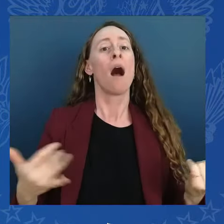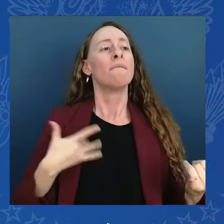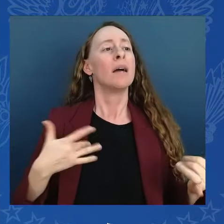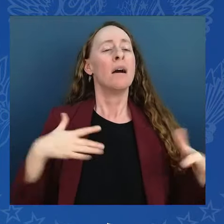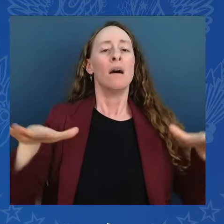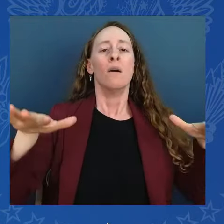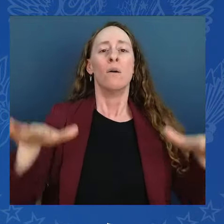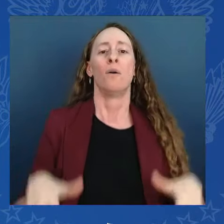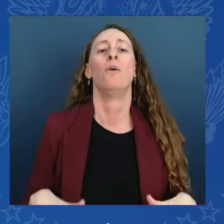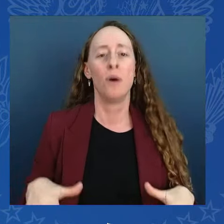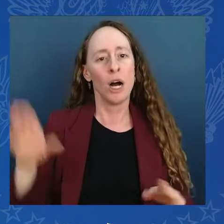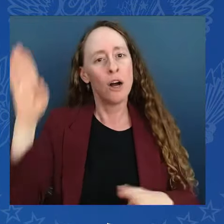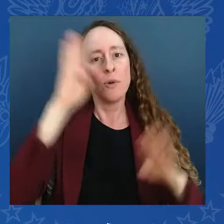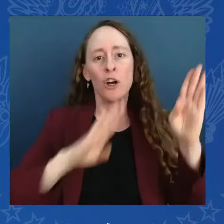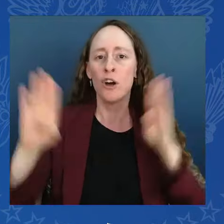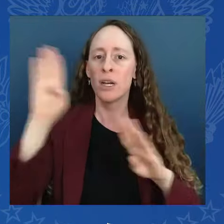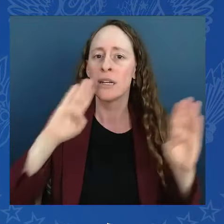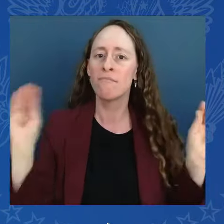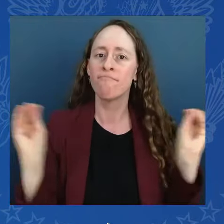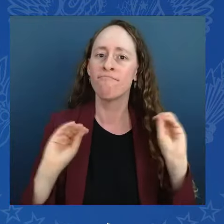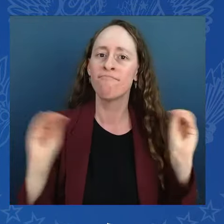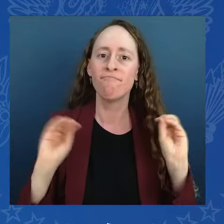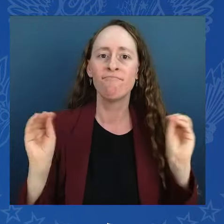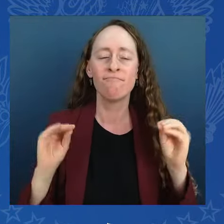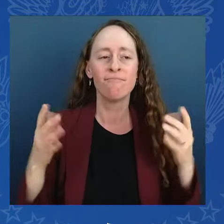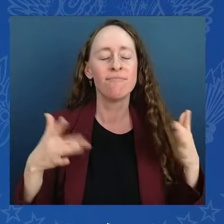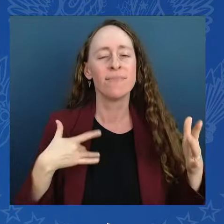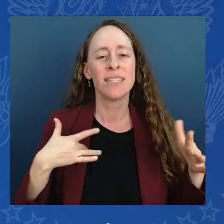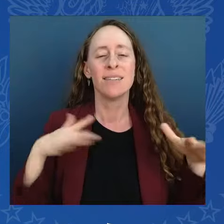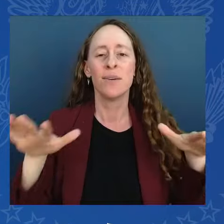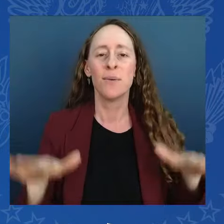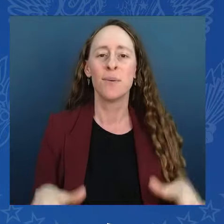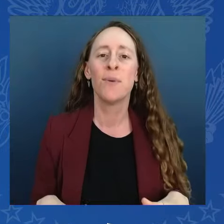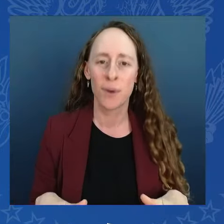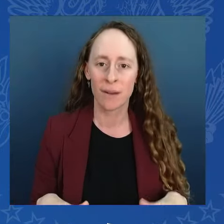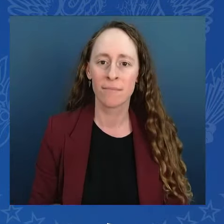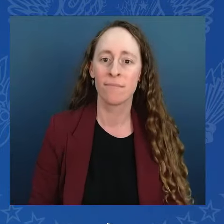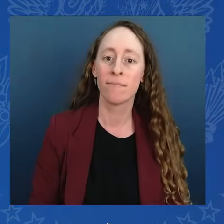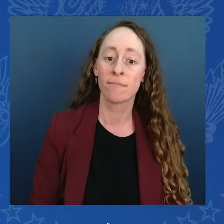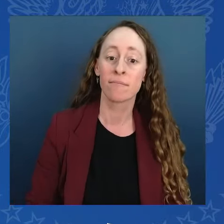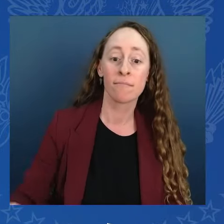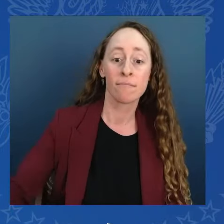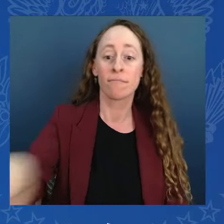Like Lillie Key right here in Milwaukee. She's a nursing assistant, protecting the health of others.